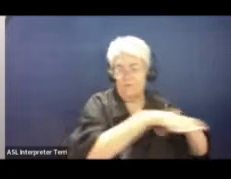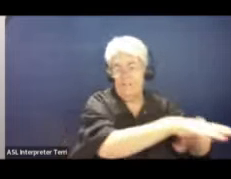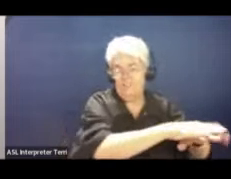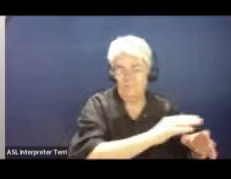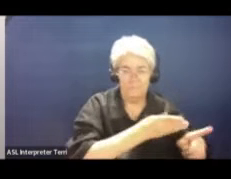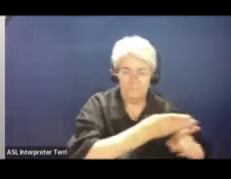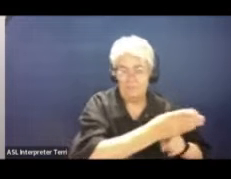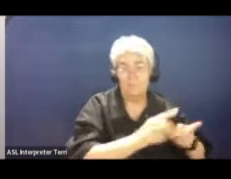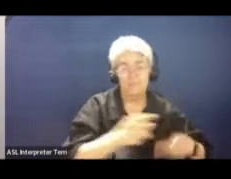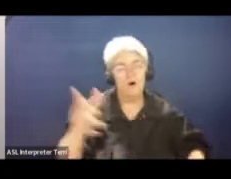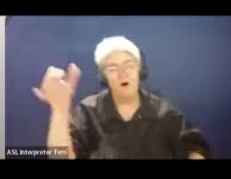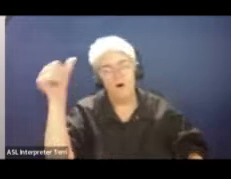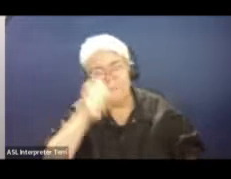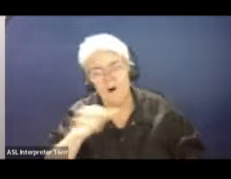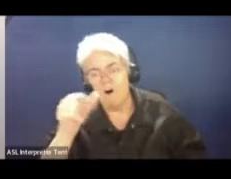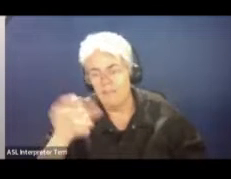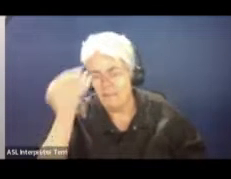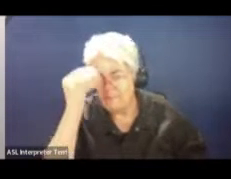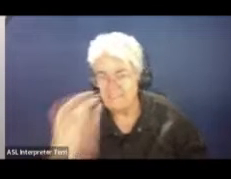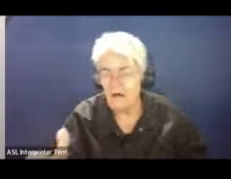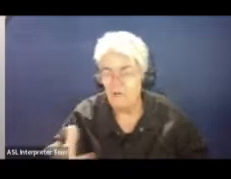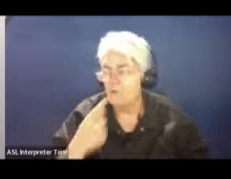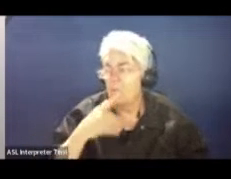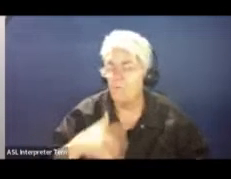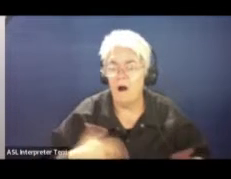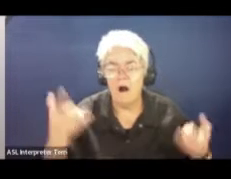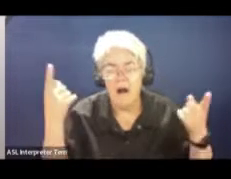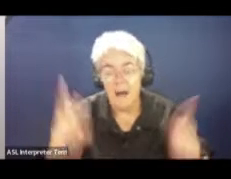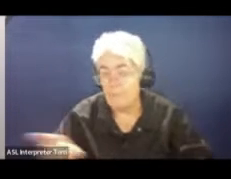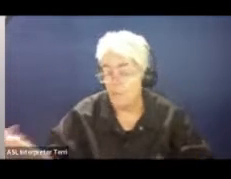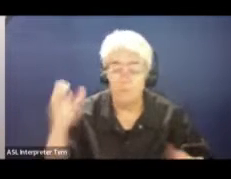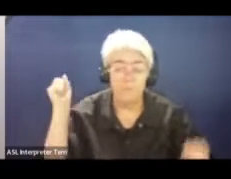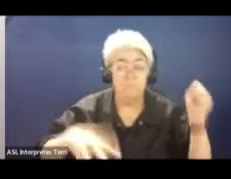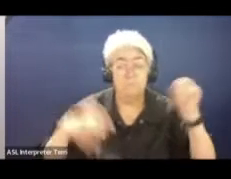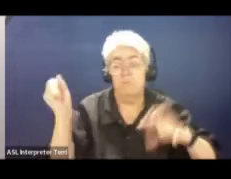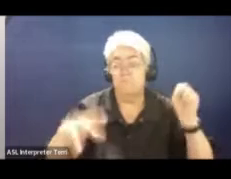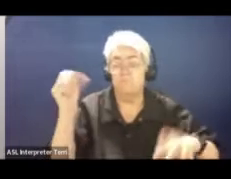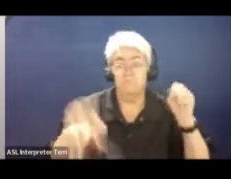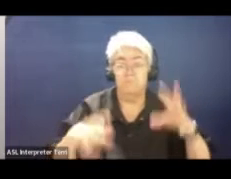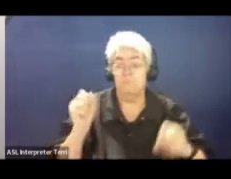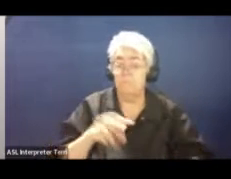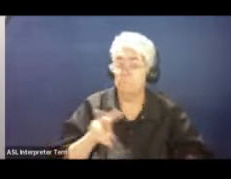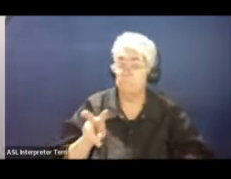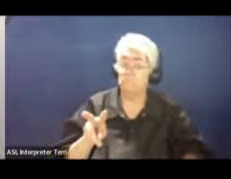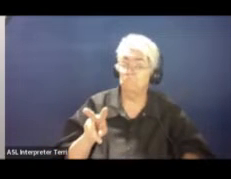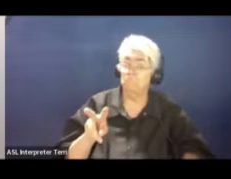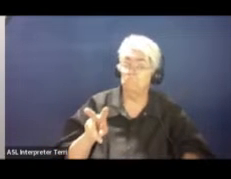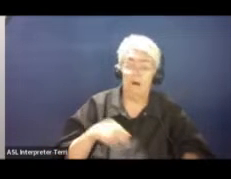me tell you about this time that this happened to me. Right, and they just go for it. I don't stop them. I will let them just